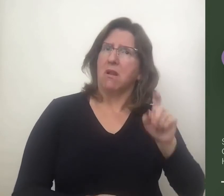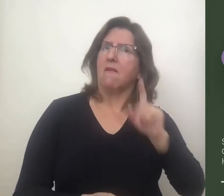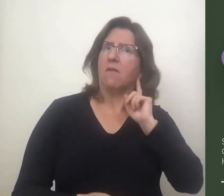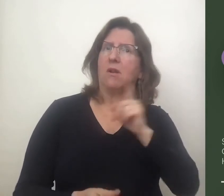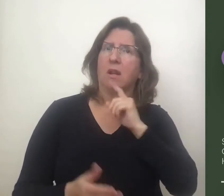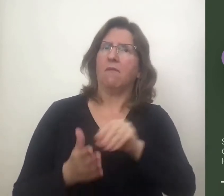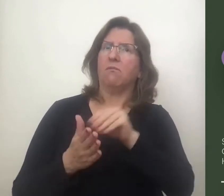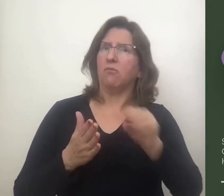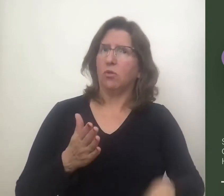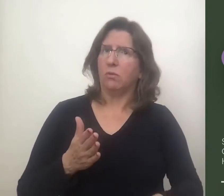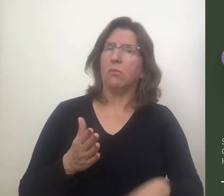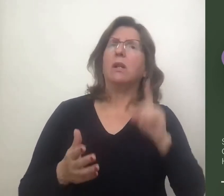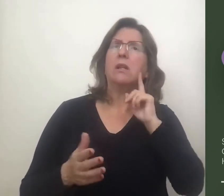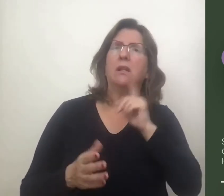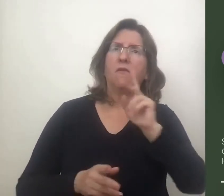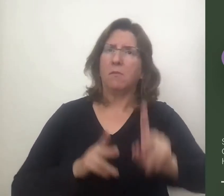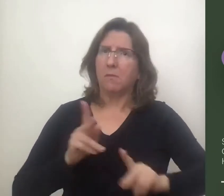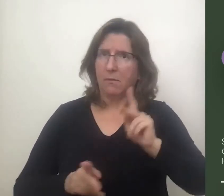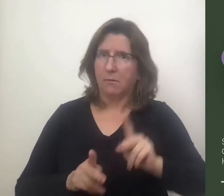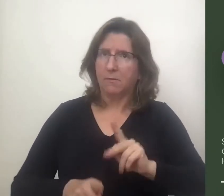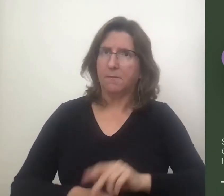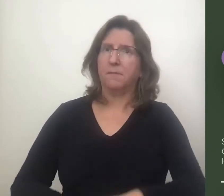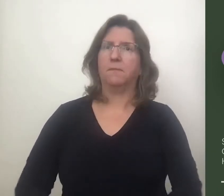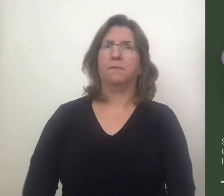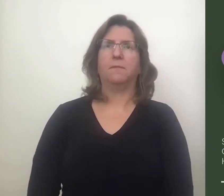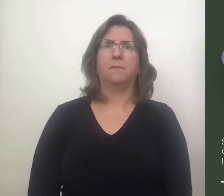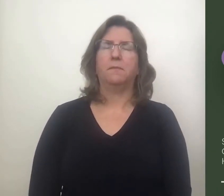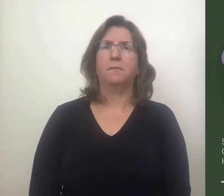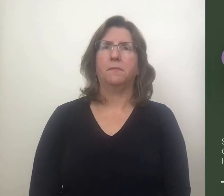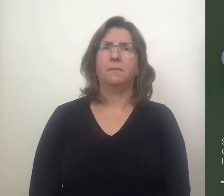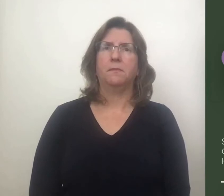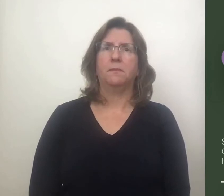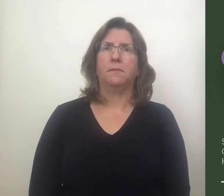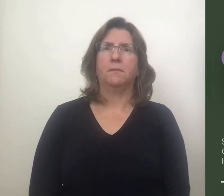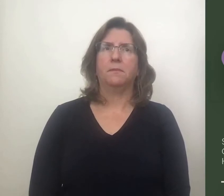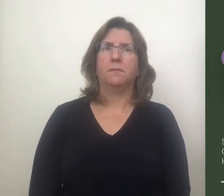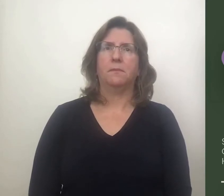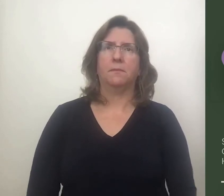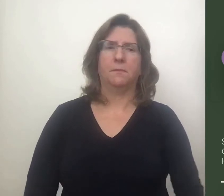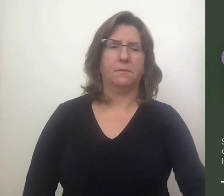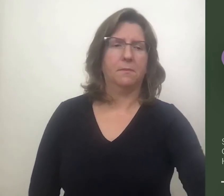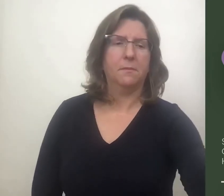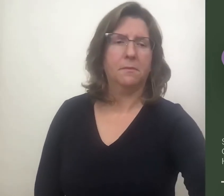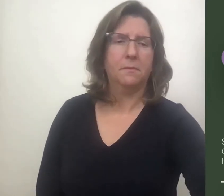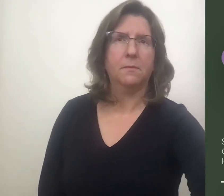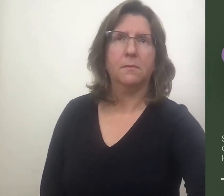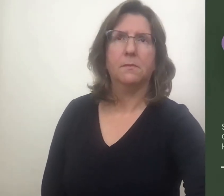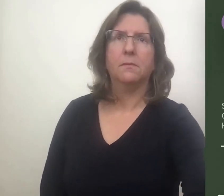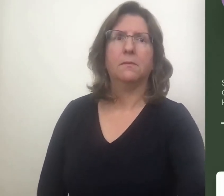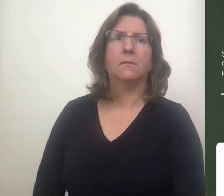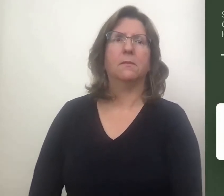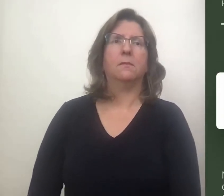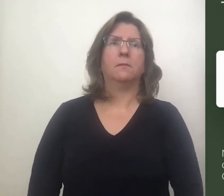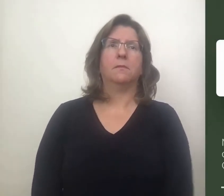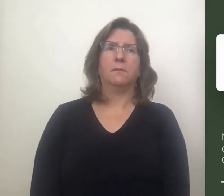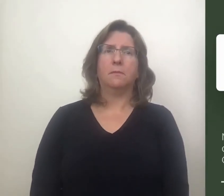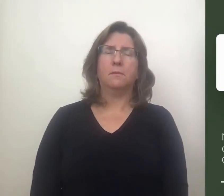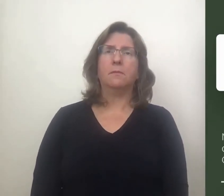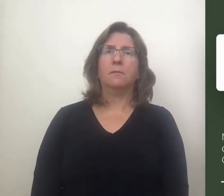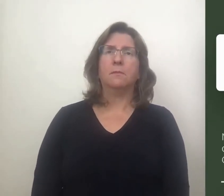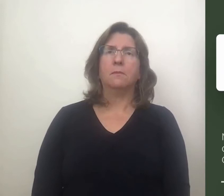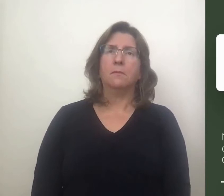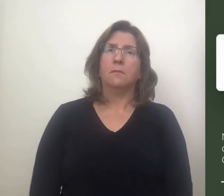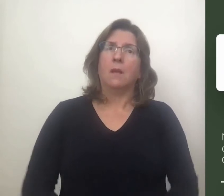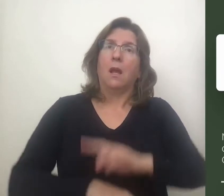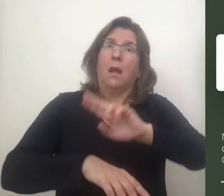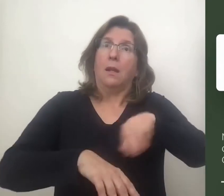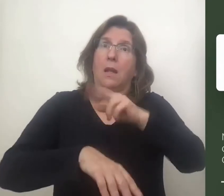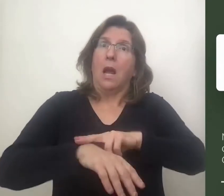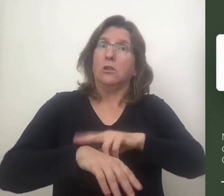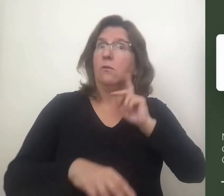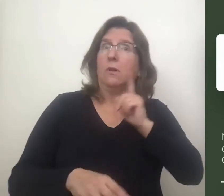developed specifically for deaf and hard of hearing learners.